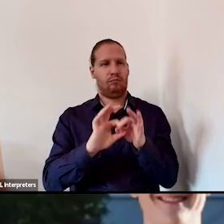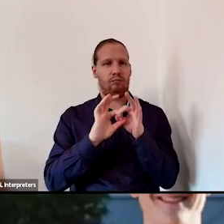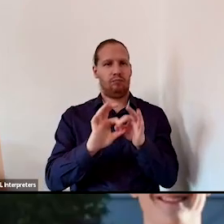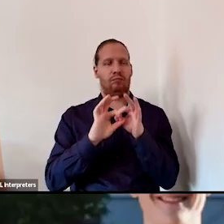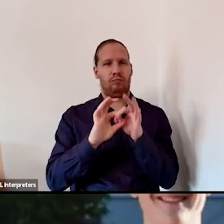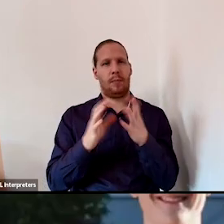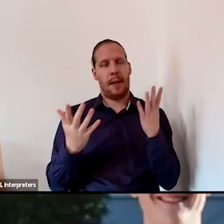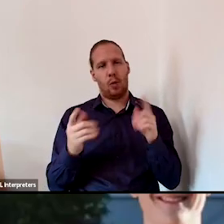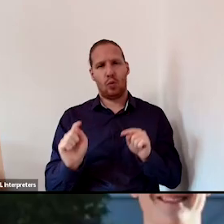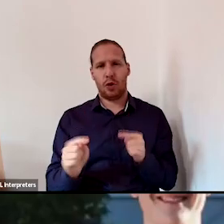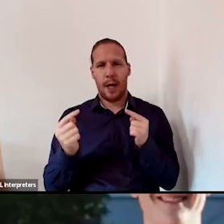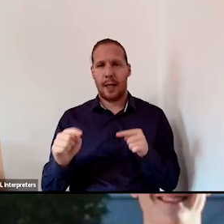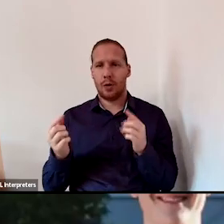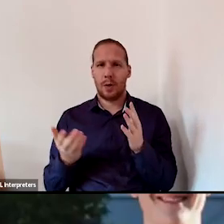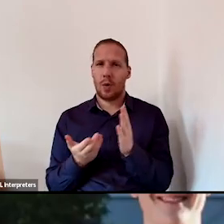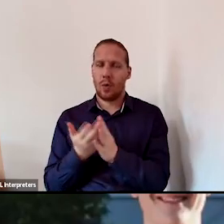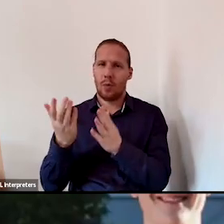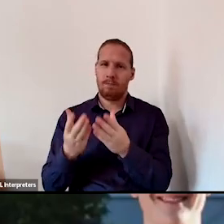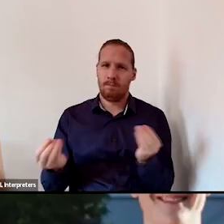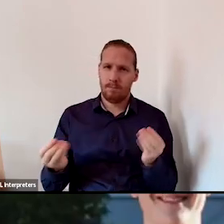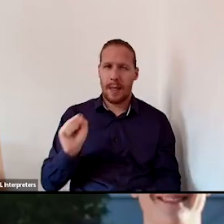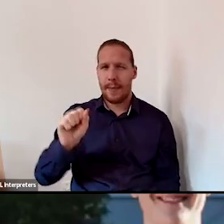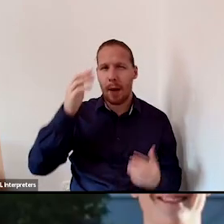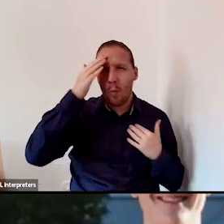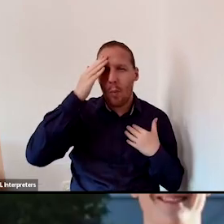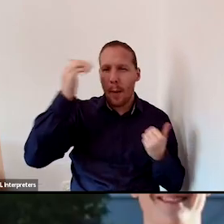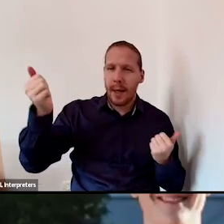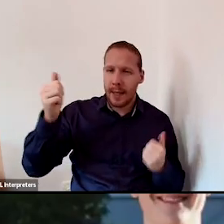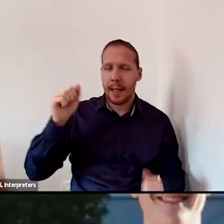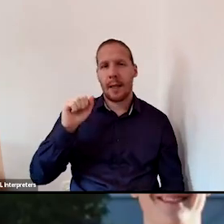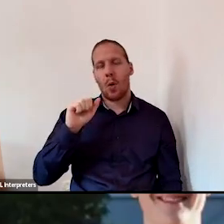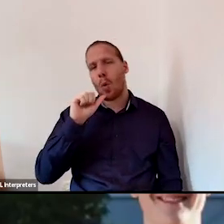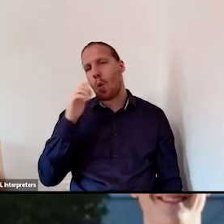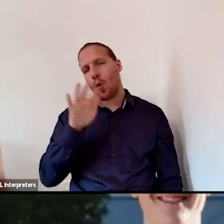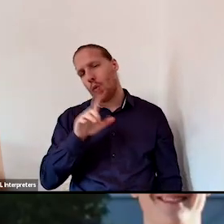who they turn to for support and how they navigate wider environments like their school, their home and the social worlds.